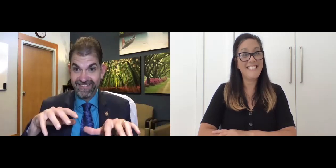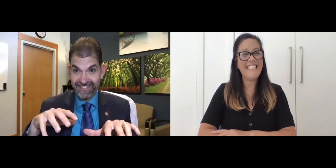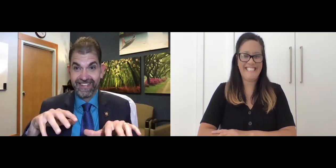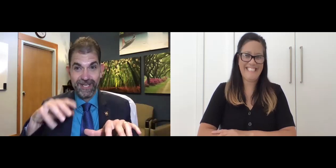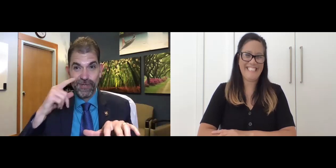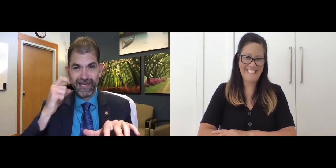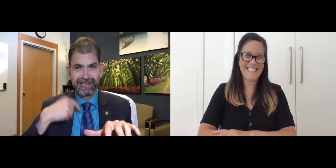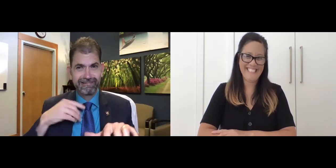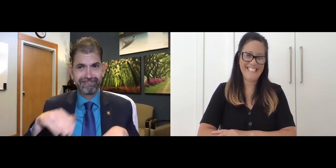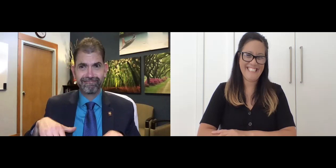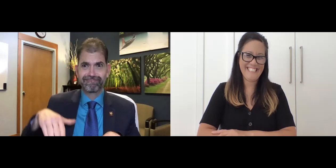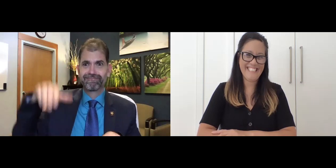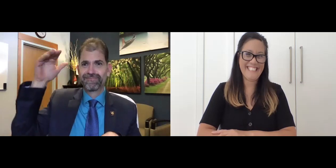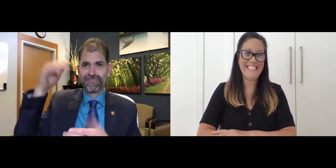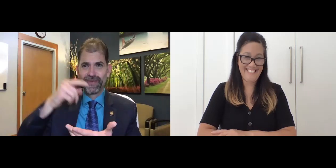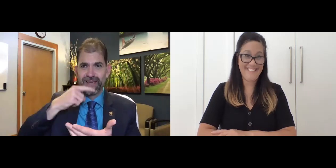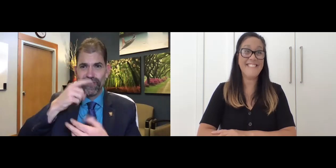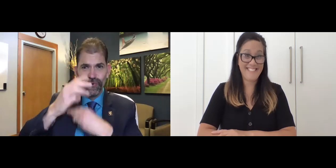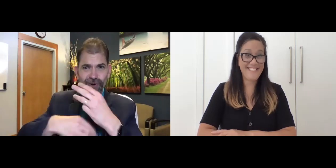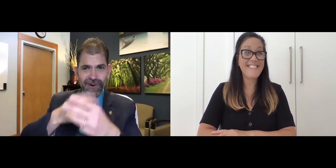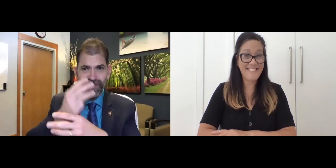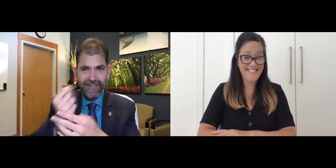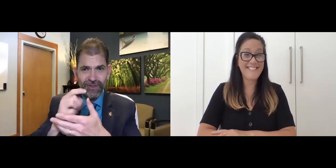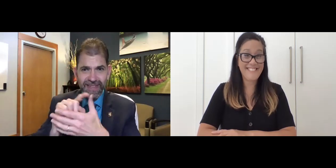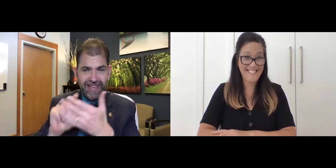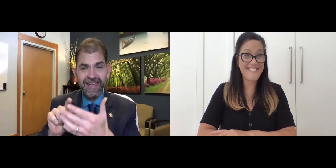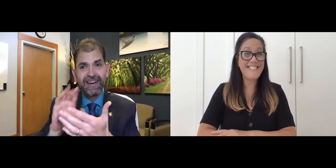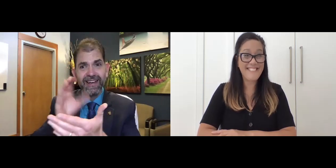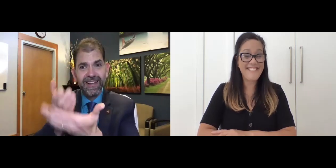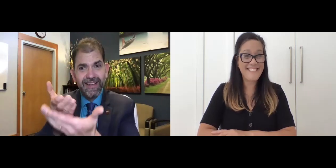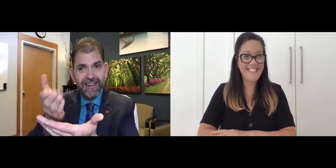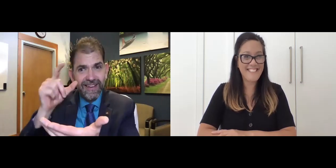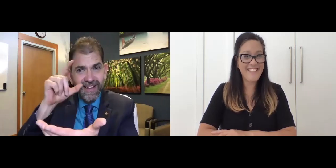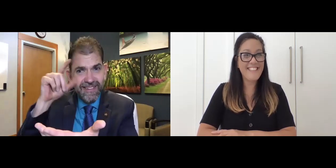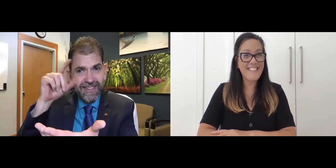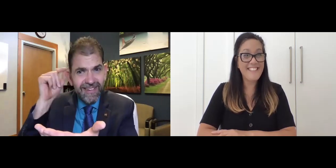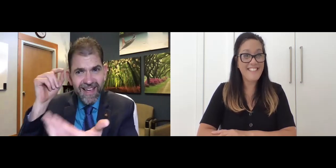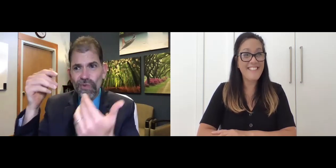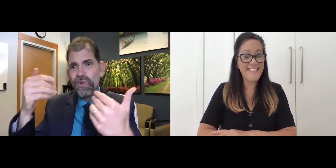culture shock, having grown up in the hearing world,